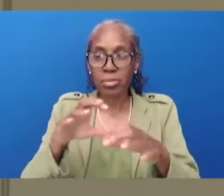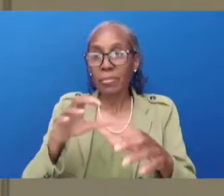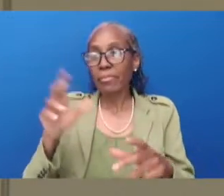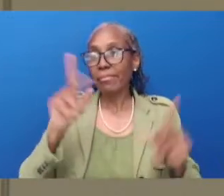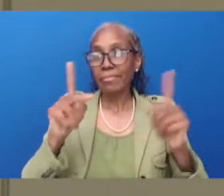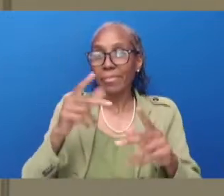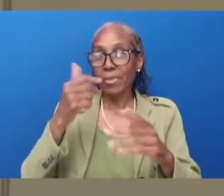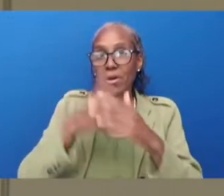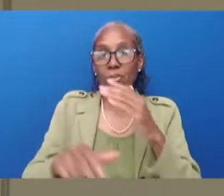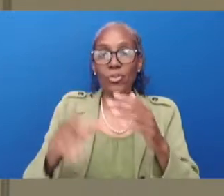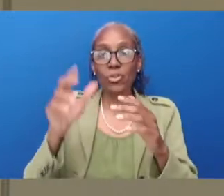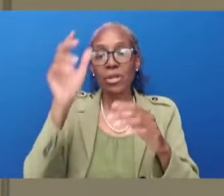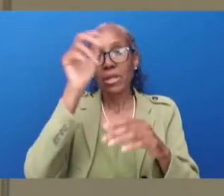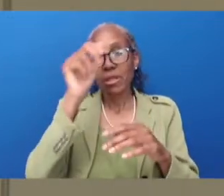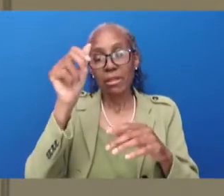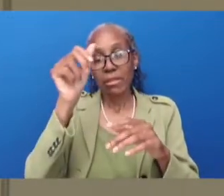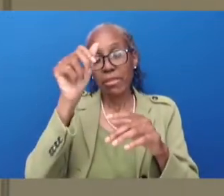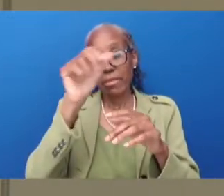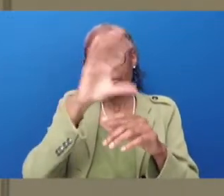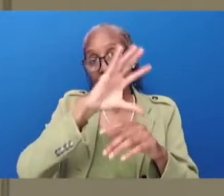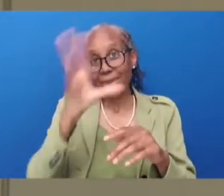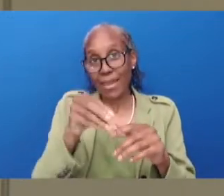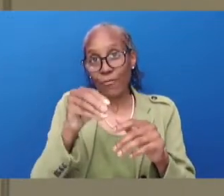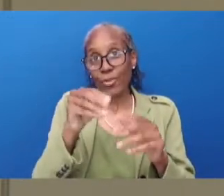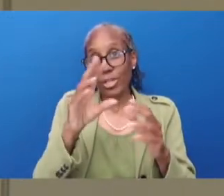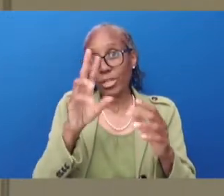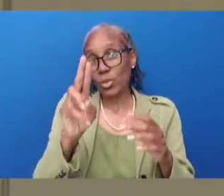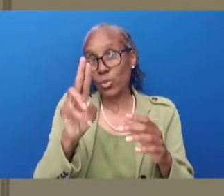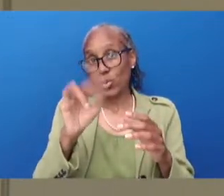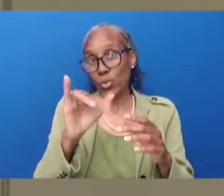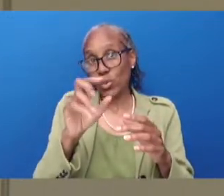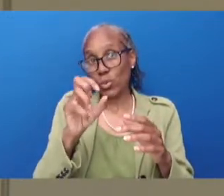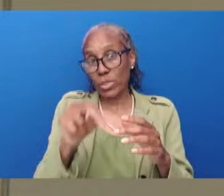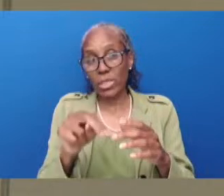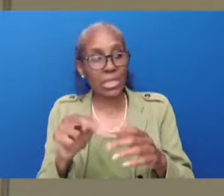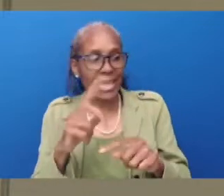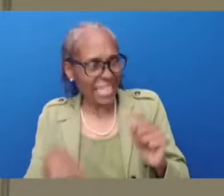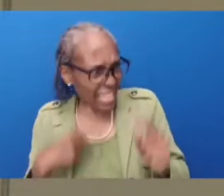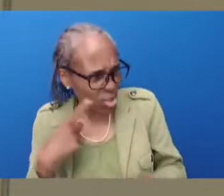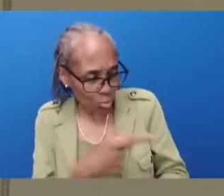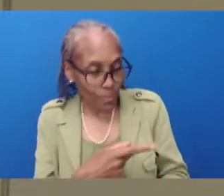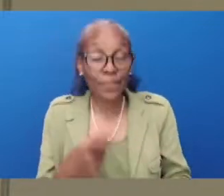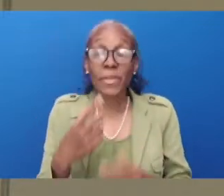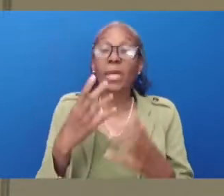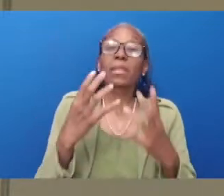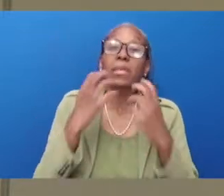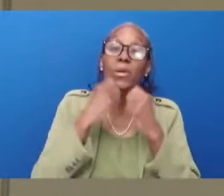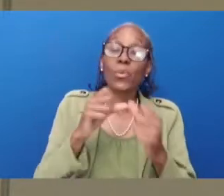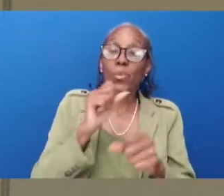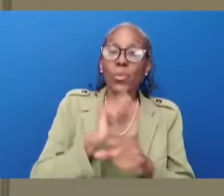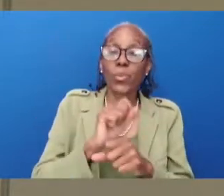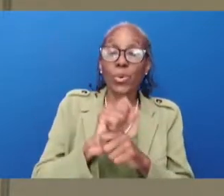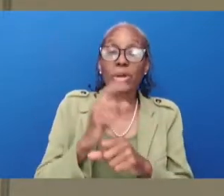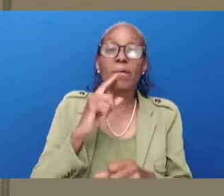NATIONS AND ITS CONTINUED RELEVANCE THROUGH THE INITIATIVES OF THE AFRICAN UNION.